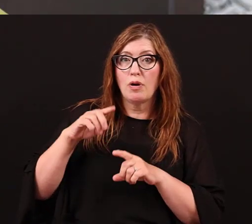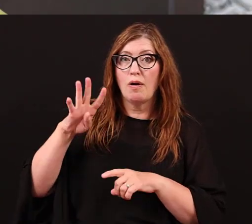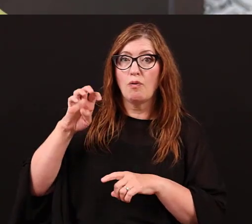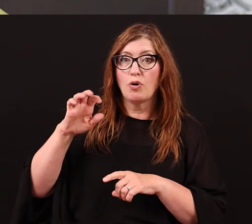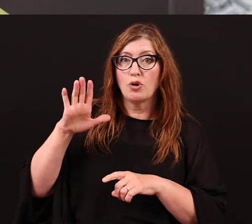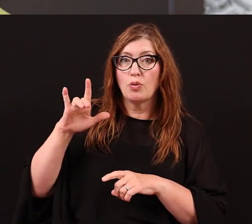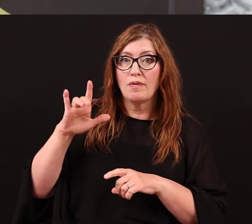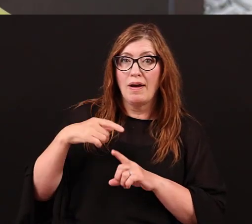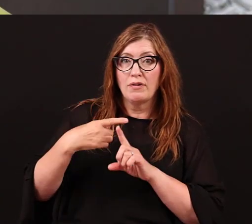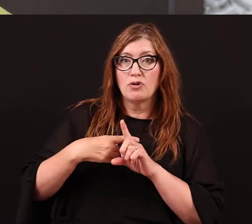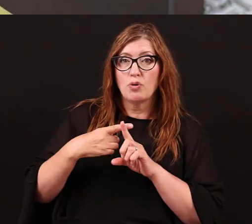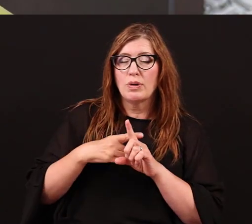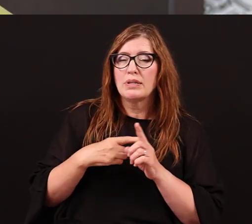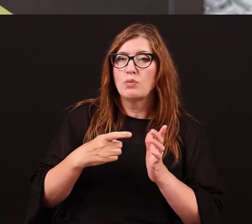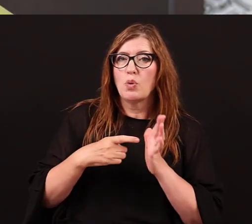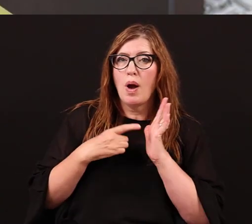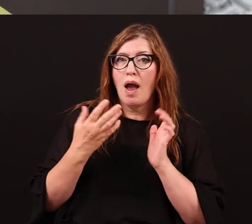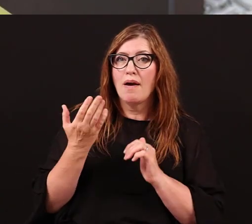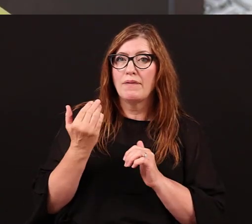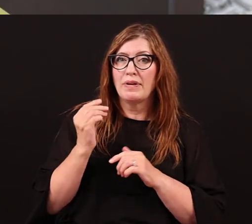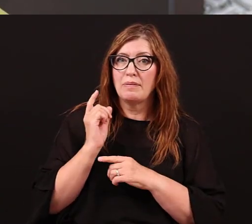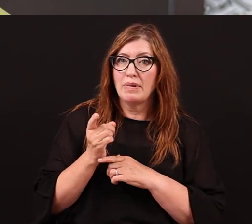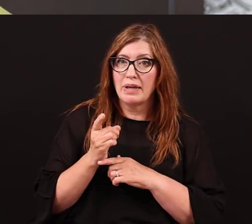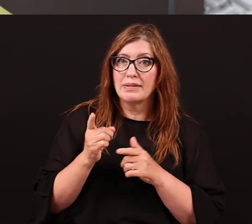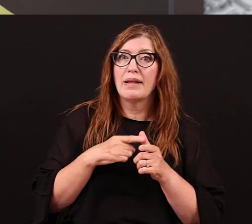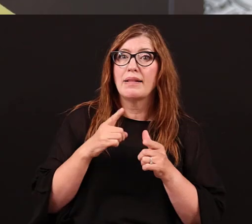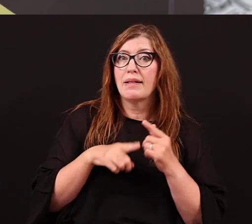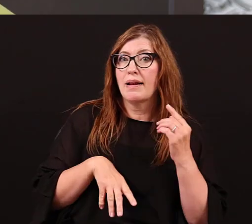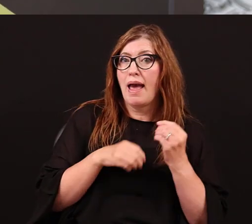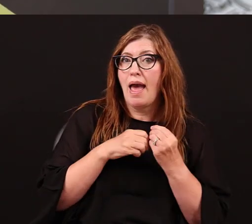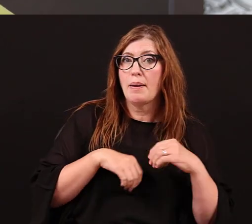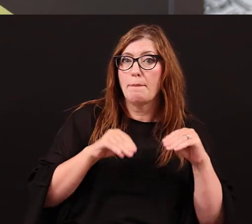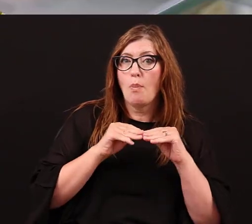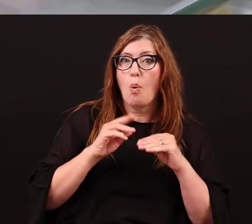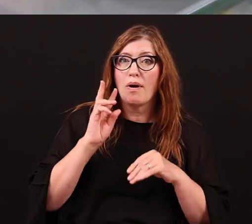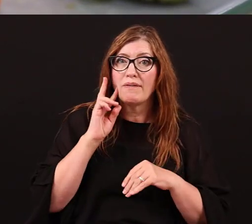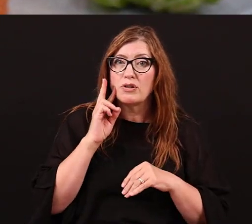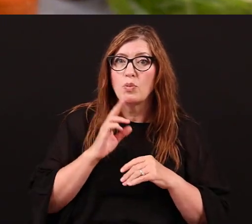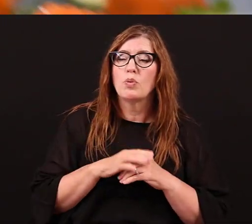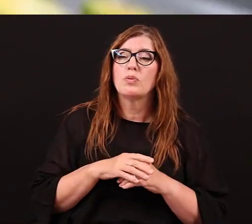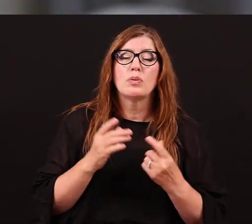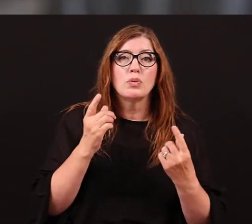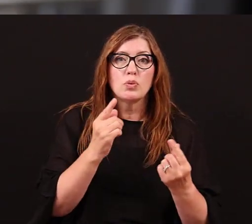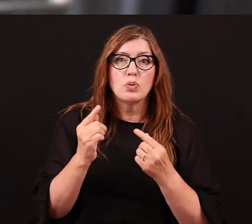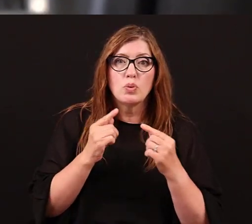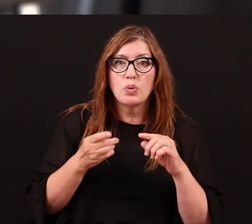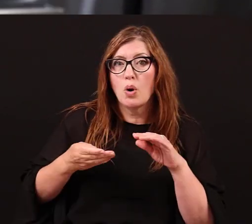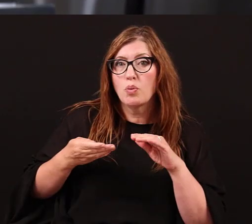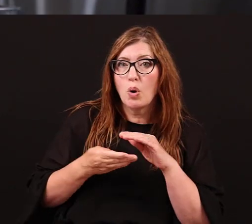These will take about 15 minutes to start. Then I'm gonna add the other vegetables. What you wanna do is you wanna roast your vegetables